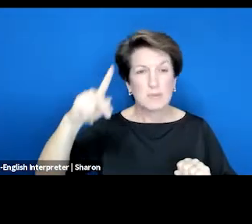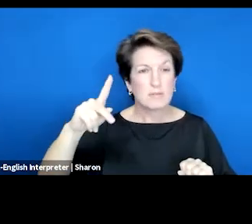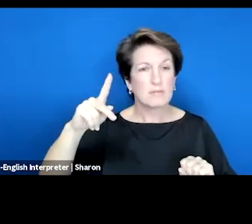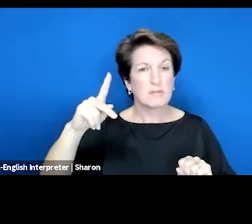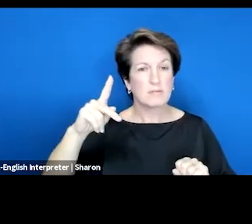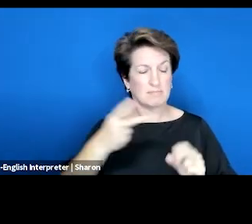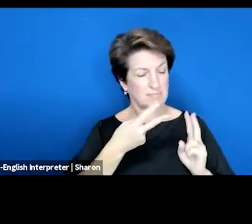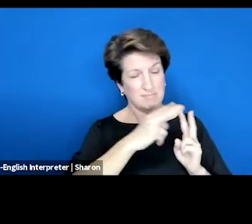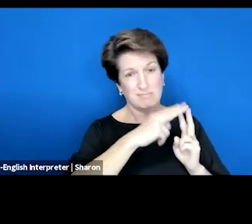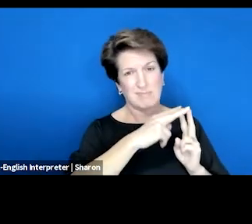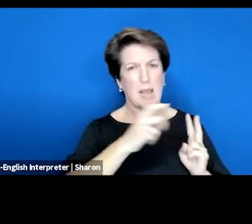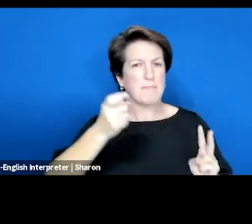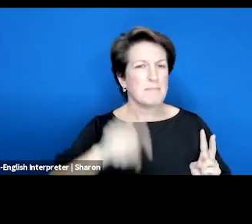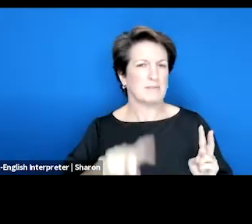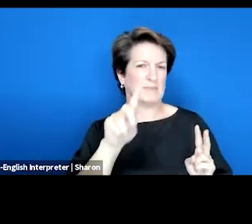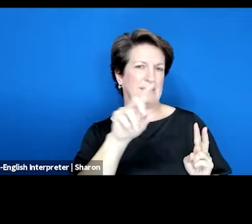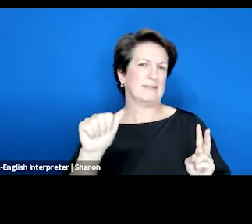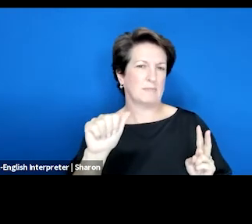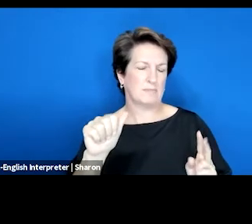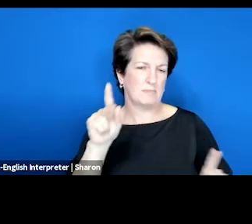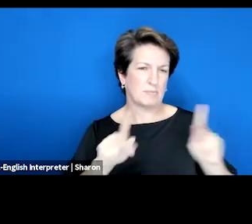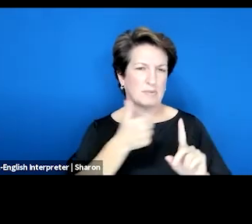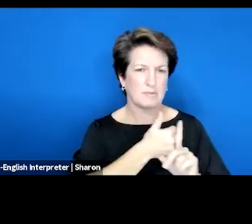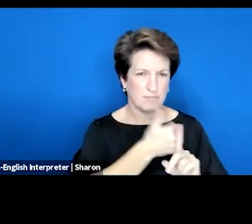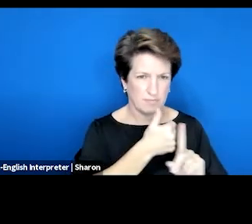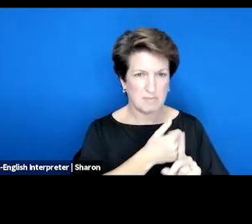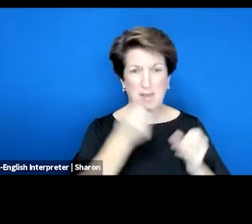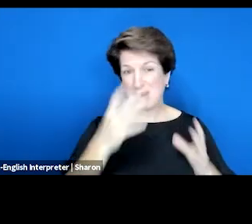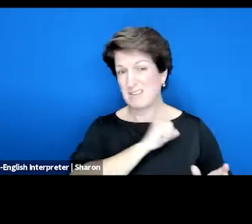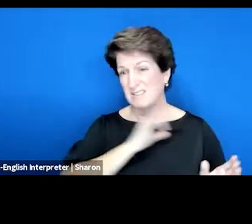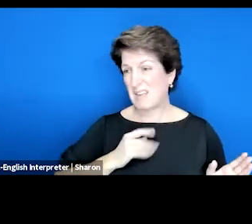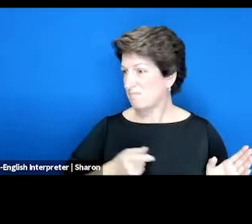CILT is rooted in the nothing about us without us disability rights movement. We are a